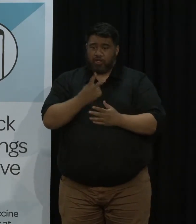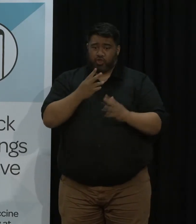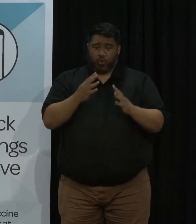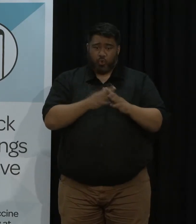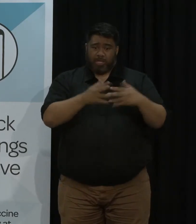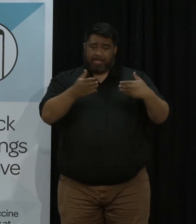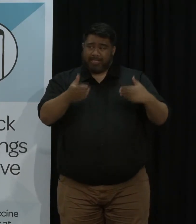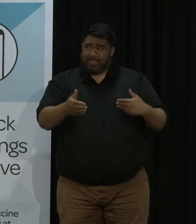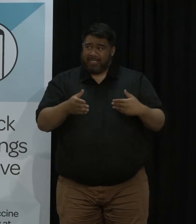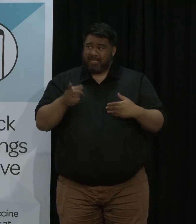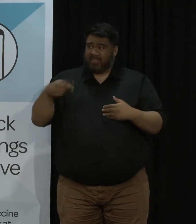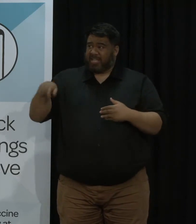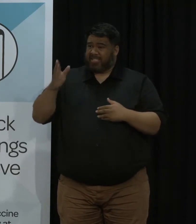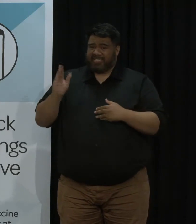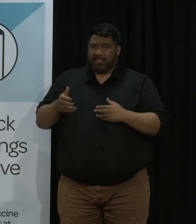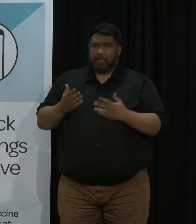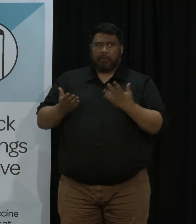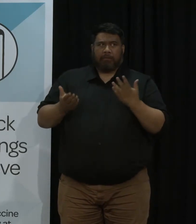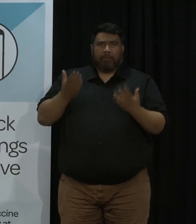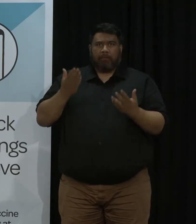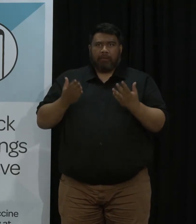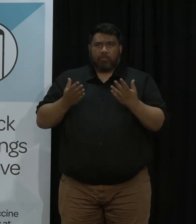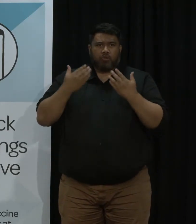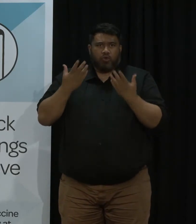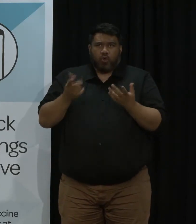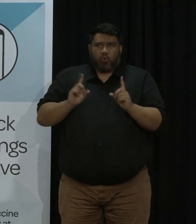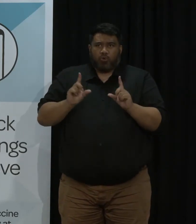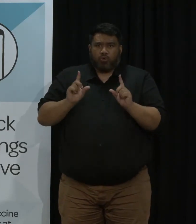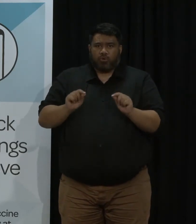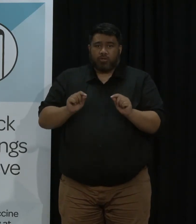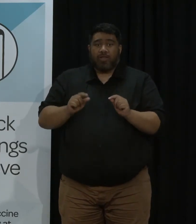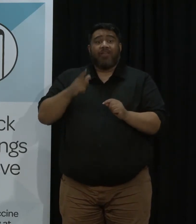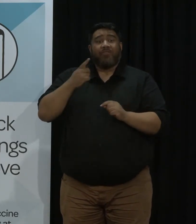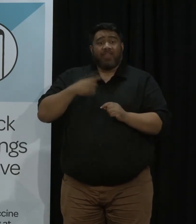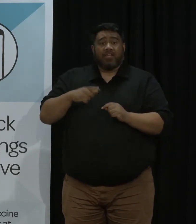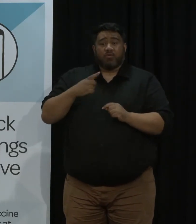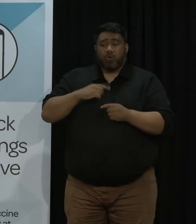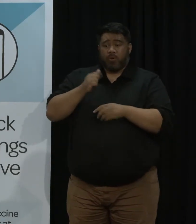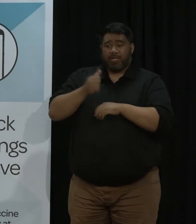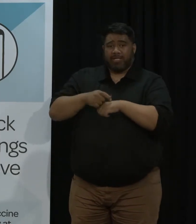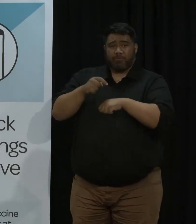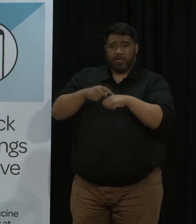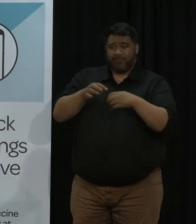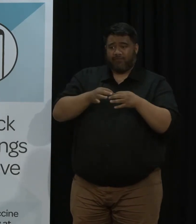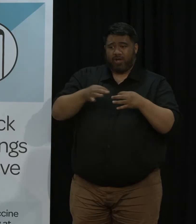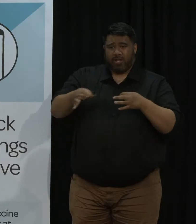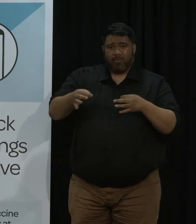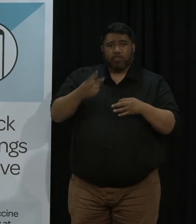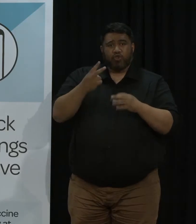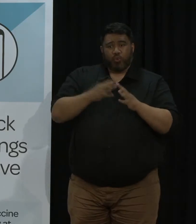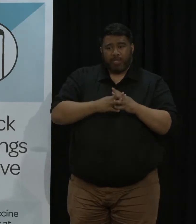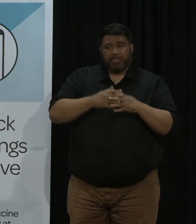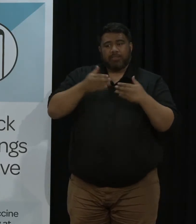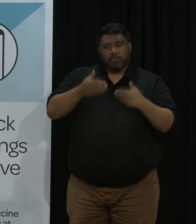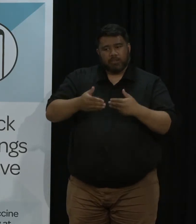be recovered. Yes, Prime Minister, but the certainly of that two-week check-in I guess is quite hard